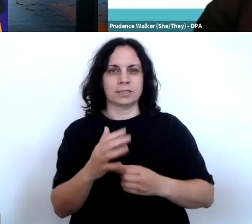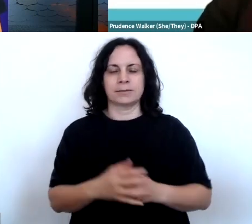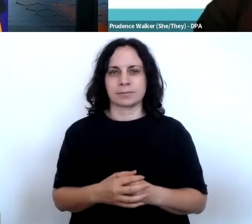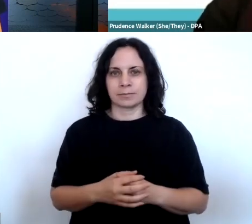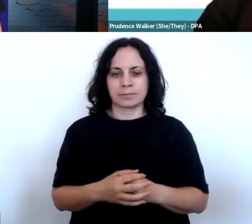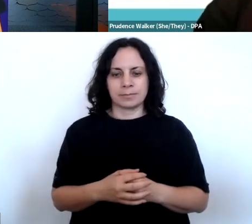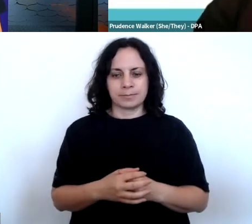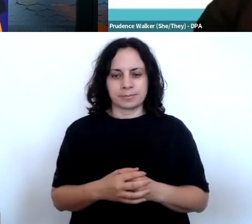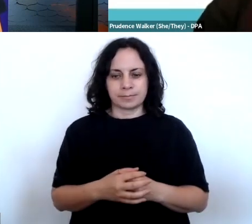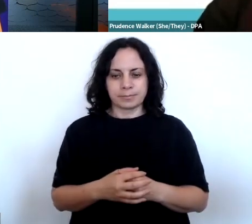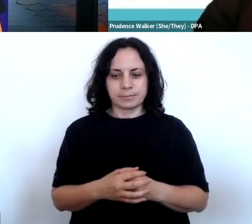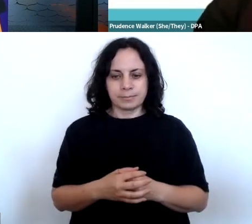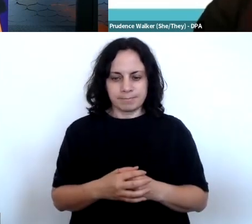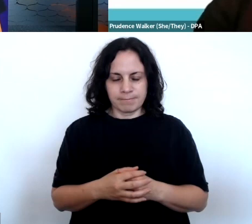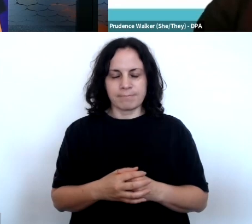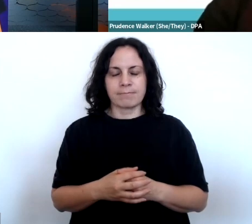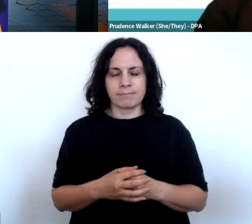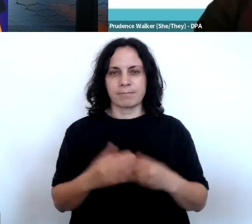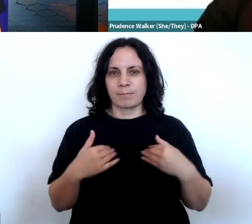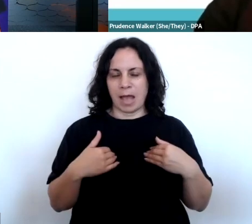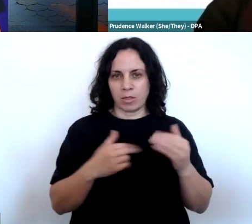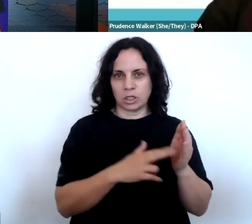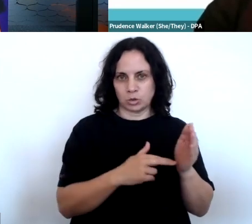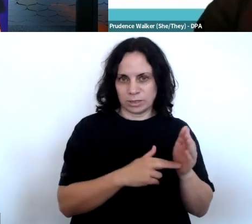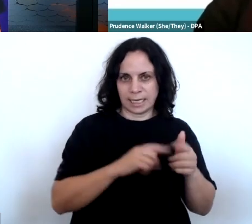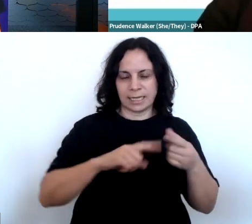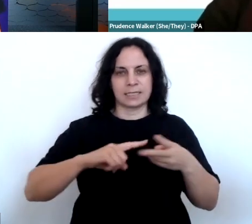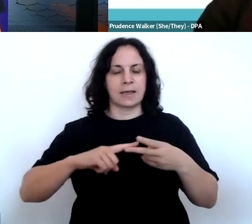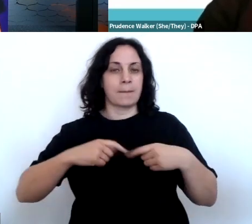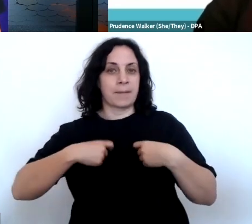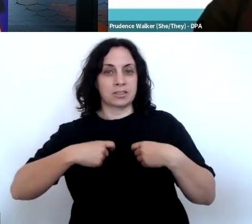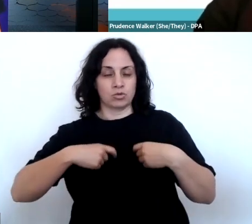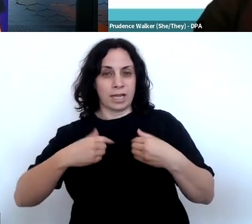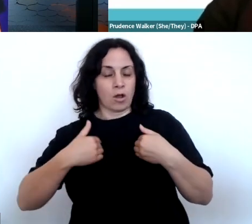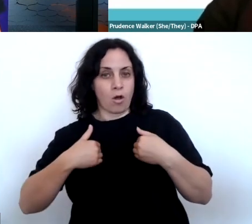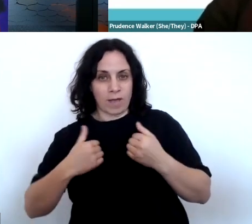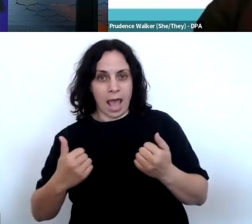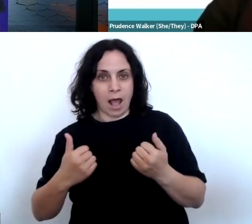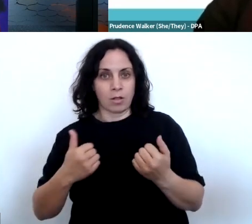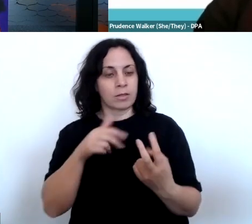and the Ministry of Health, who have that sort of primary responsibility.